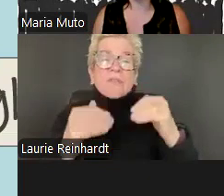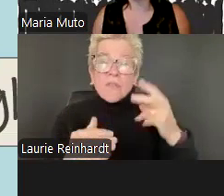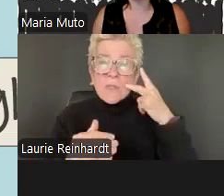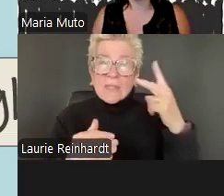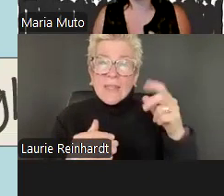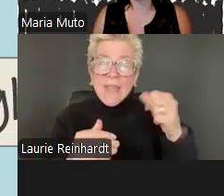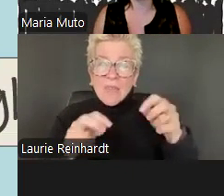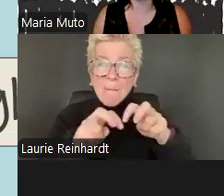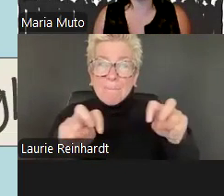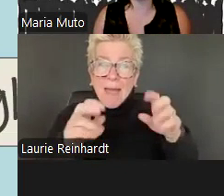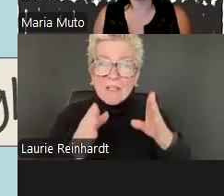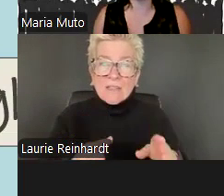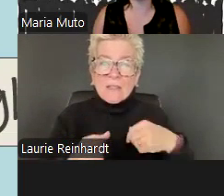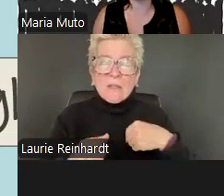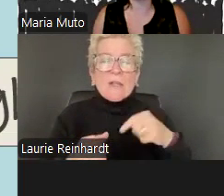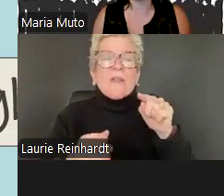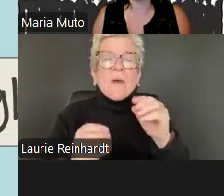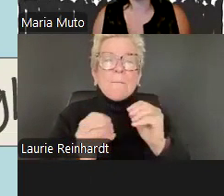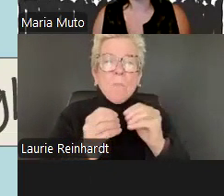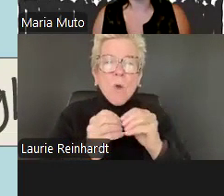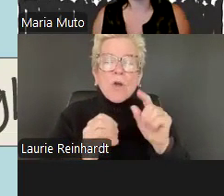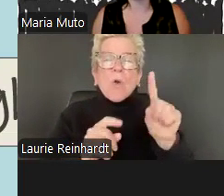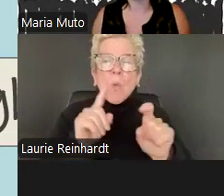here's just some questions for consideration when you're thinking